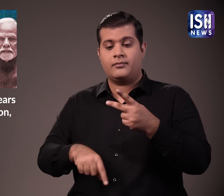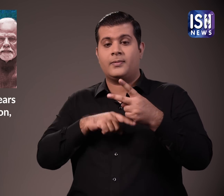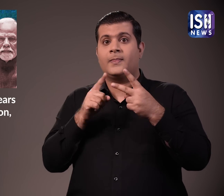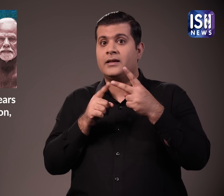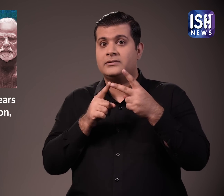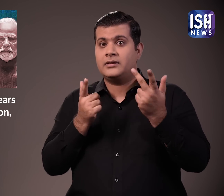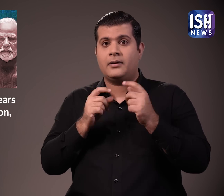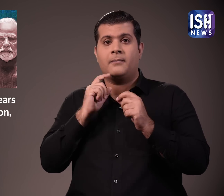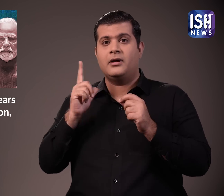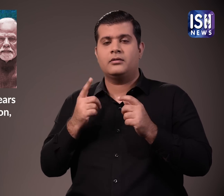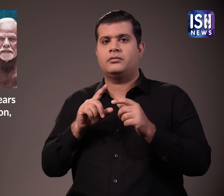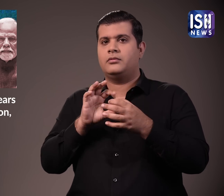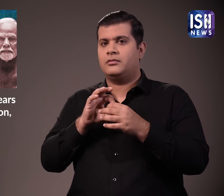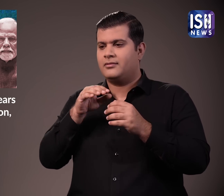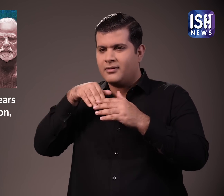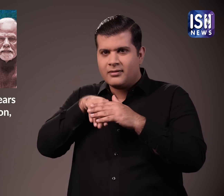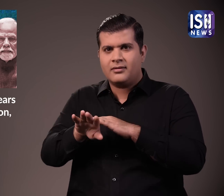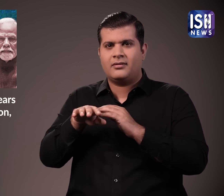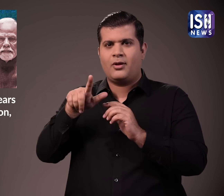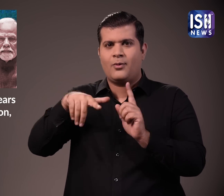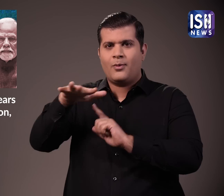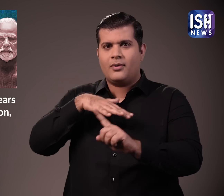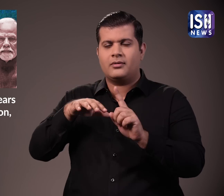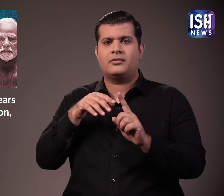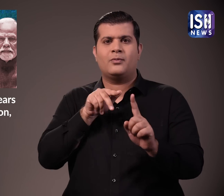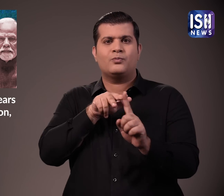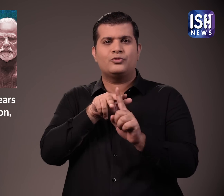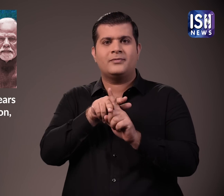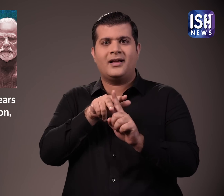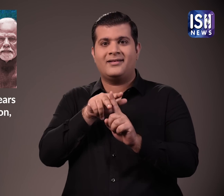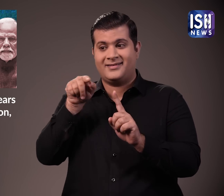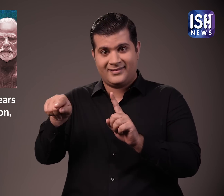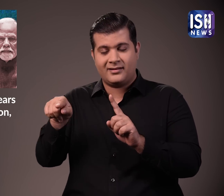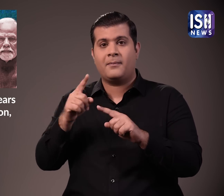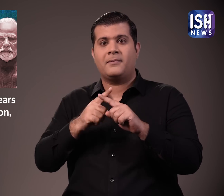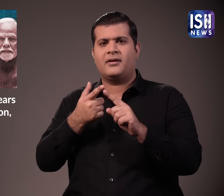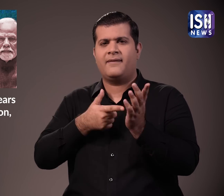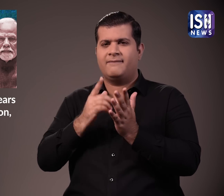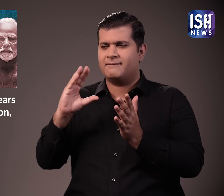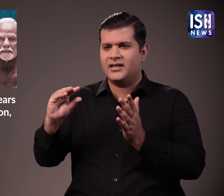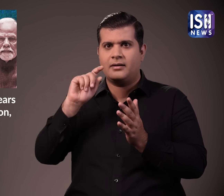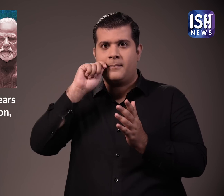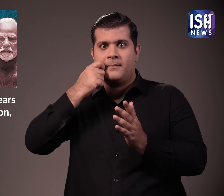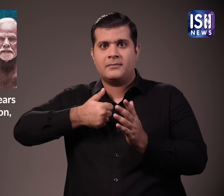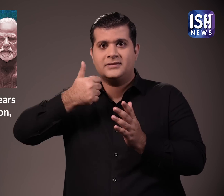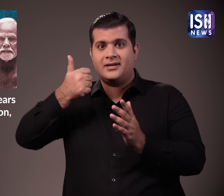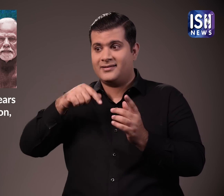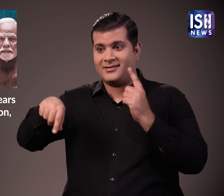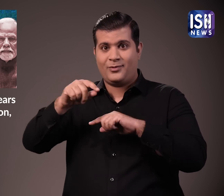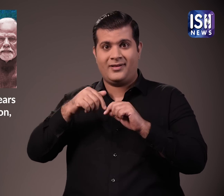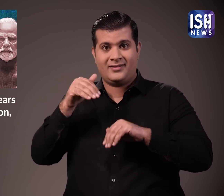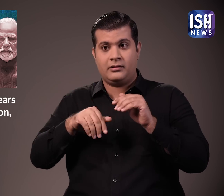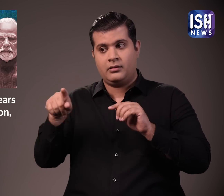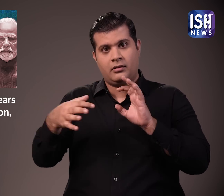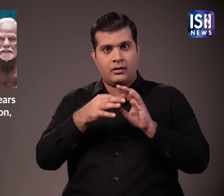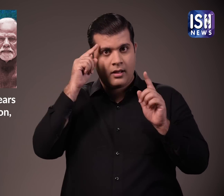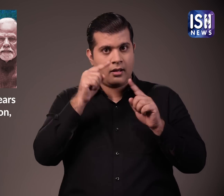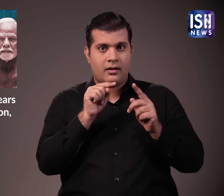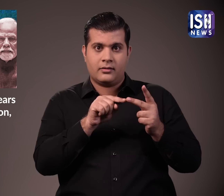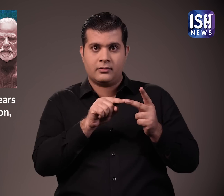and second municipal and panchayat polls bill must be approved.